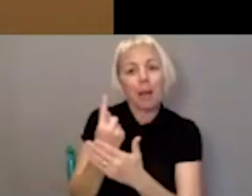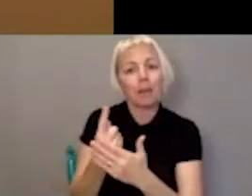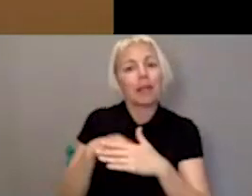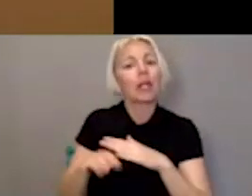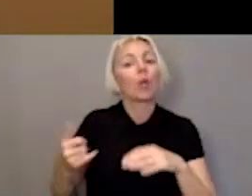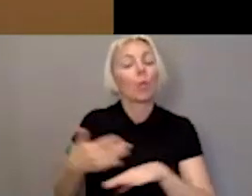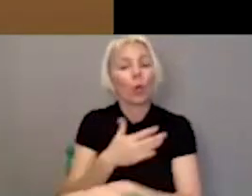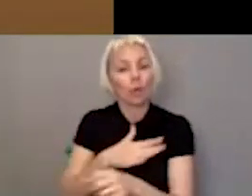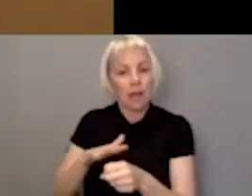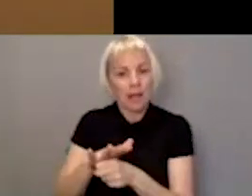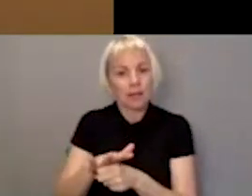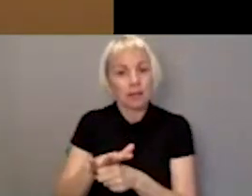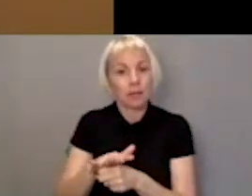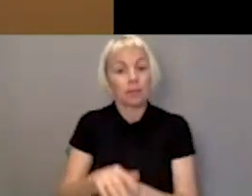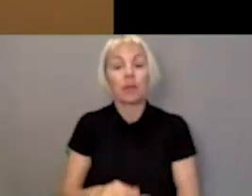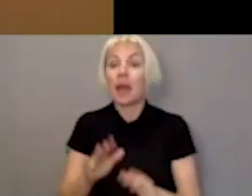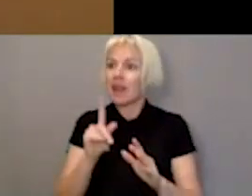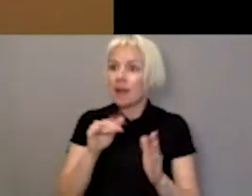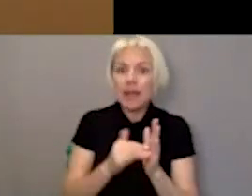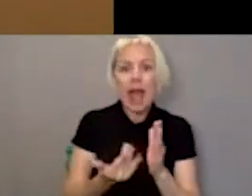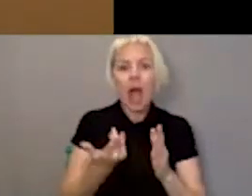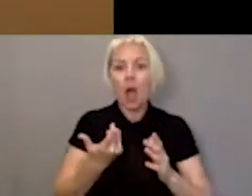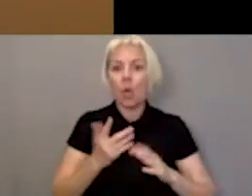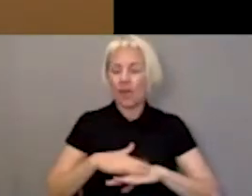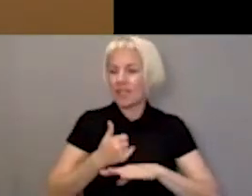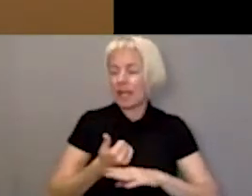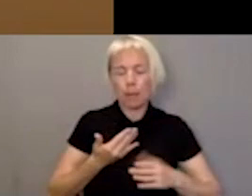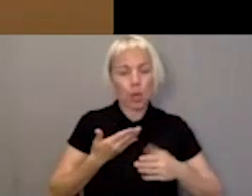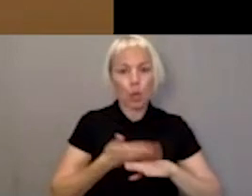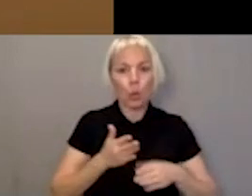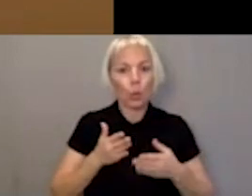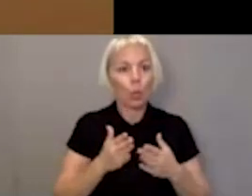things that we have been talking about, during COVID-19, working from home opportunities,